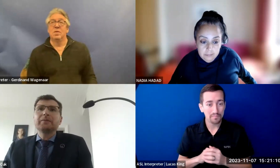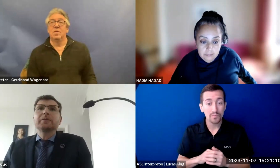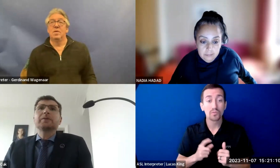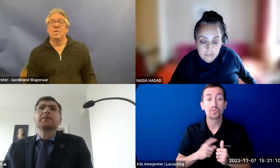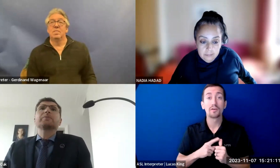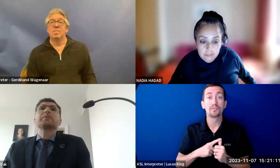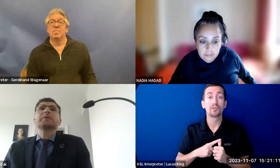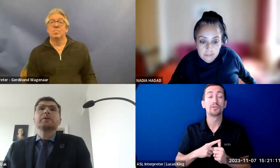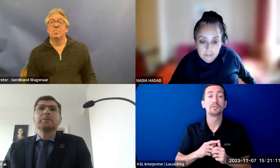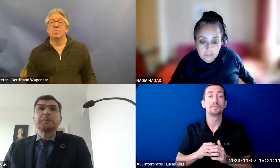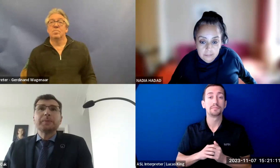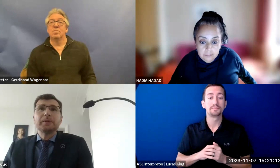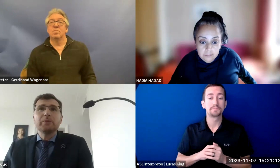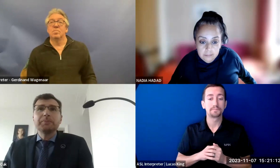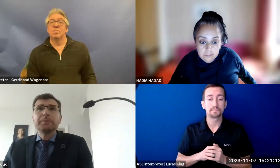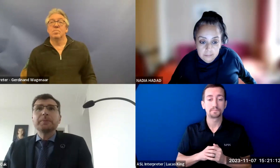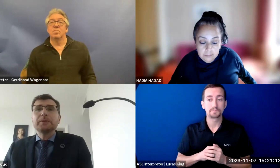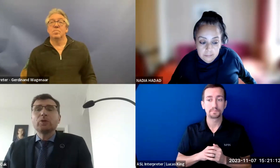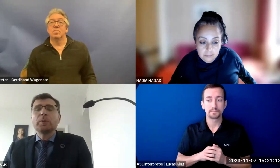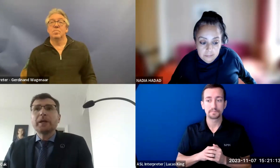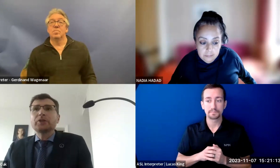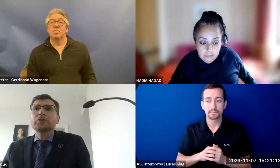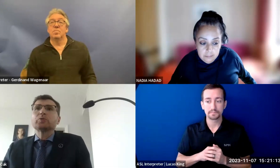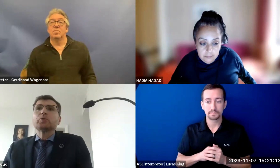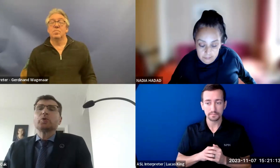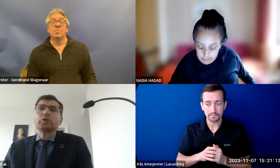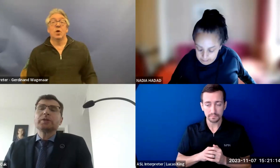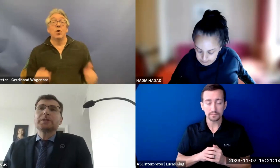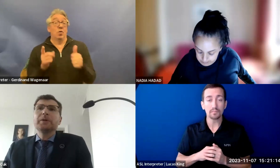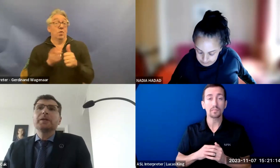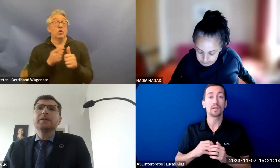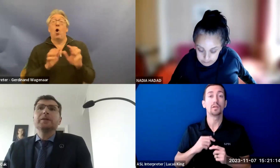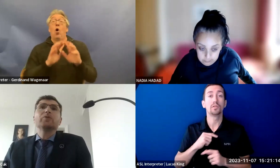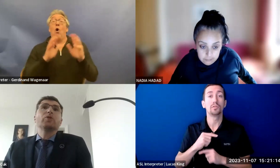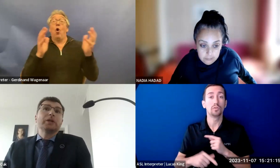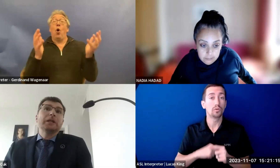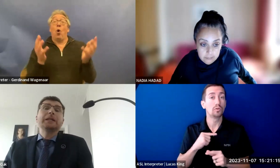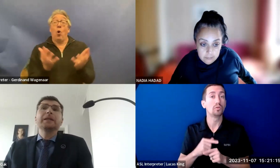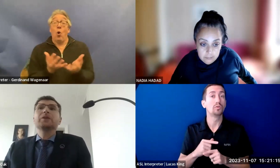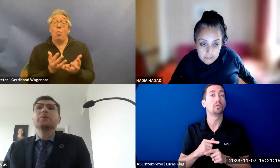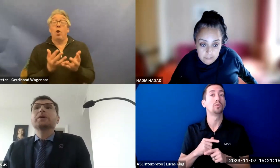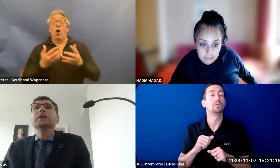that the global action on disability, or GLAD Network,